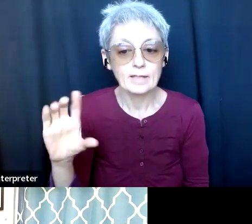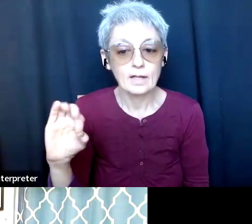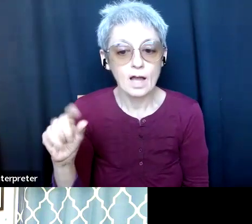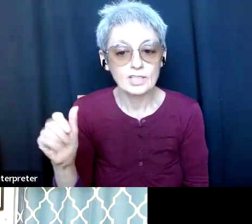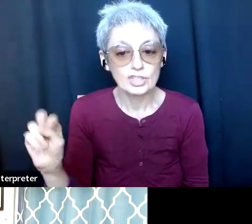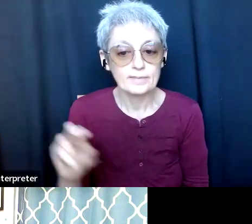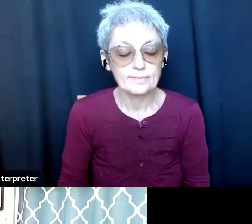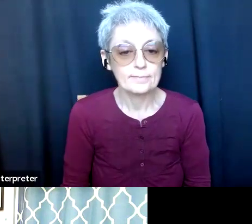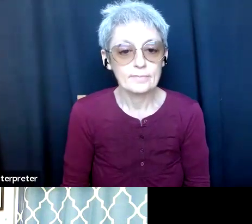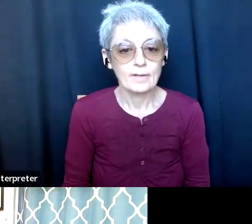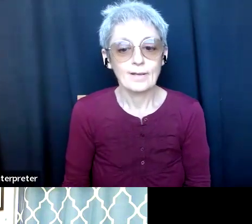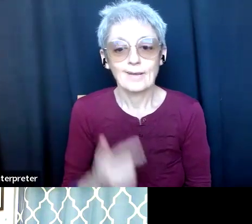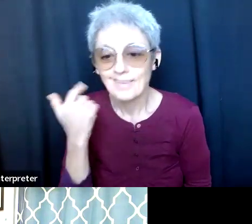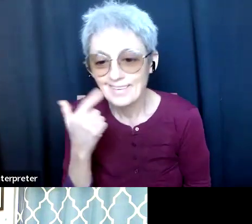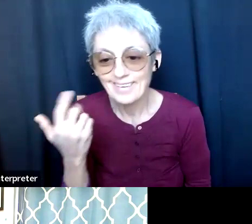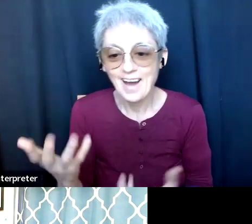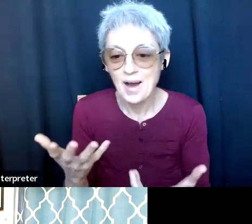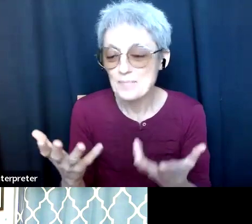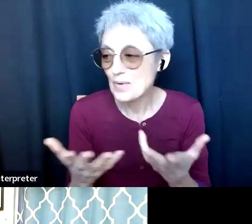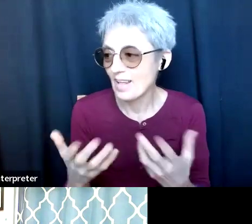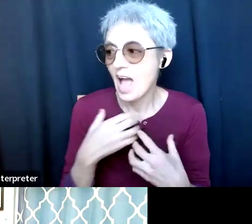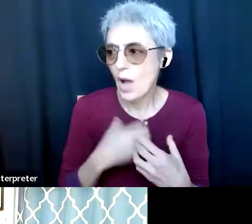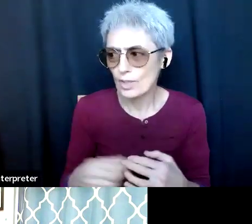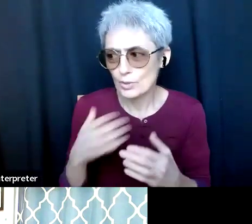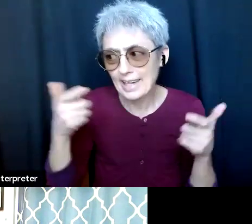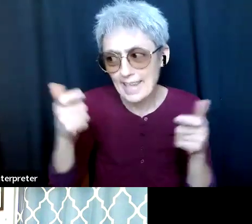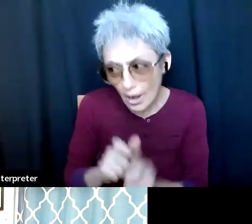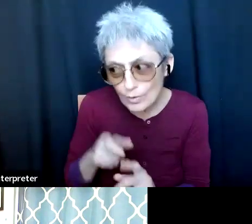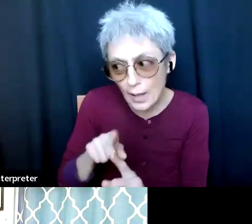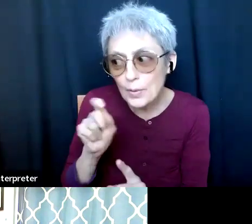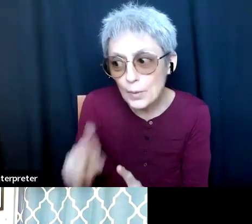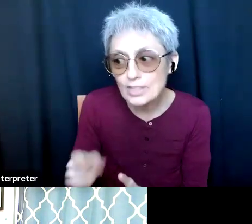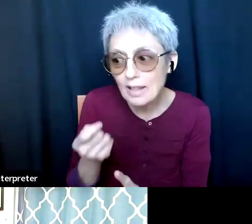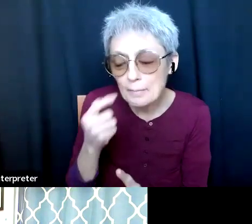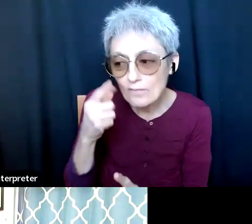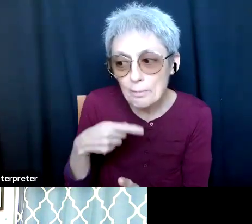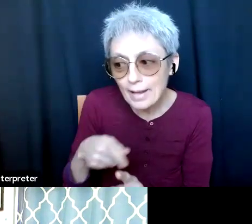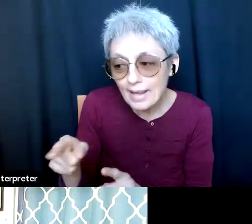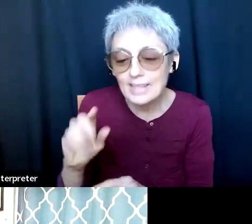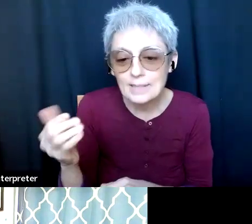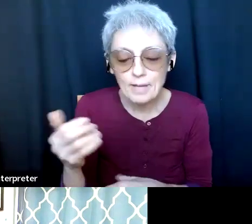So what we have considered doing in a future experiment